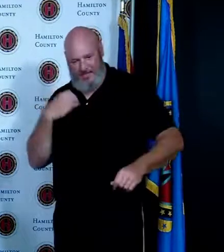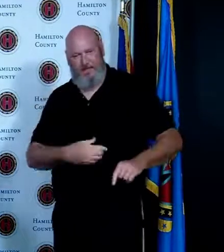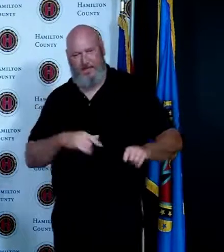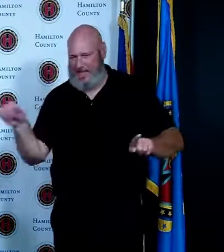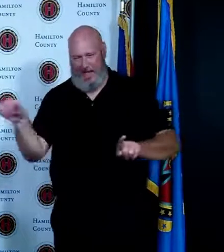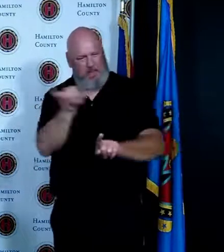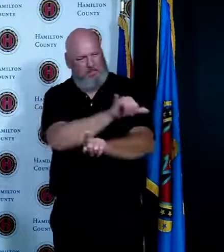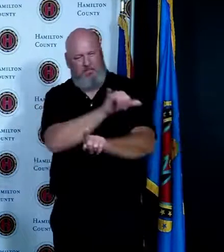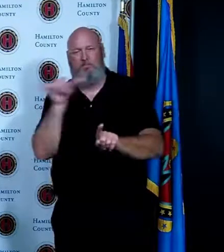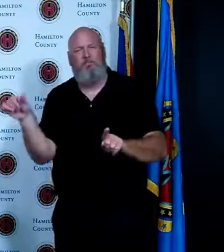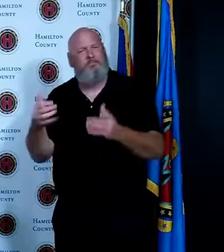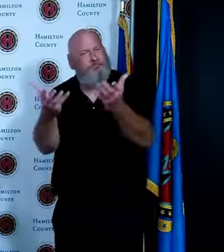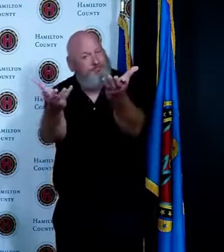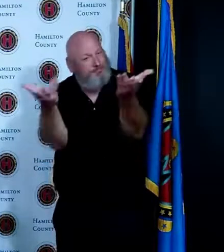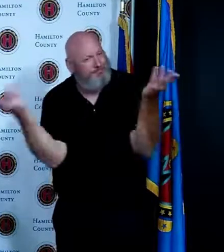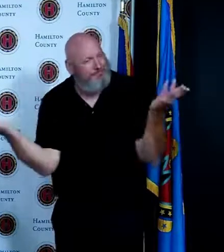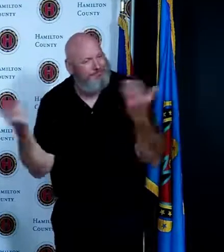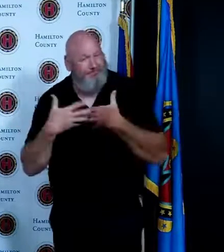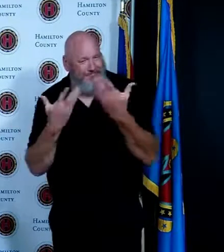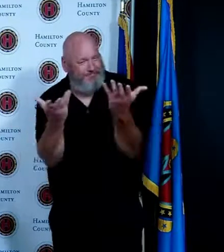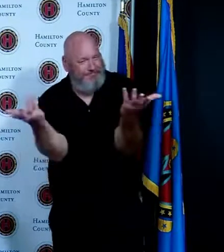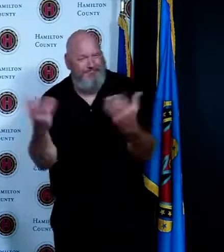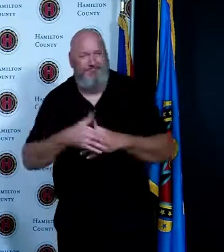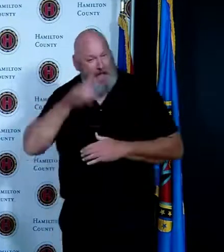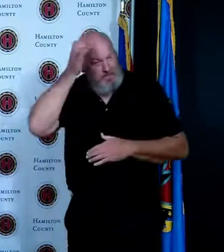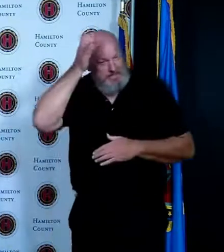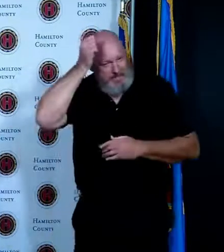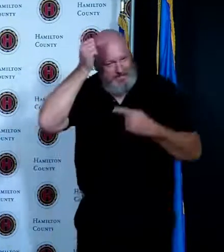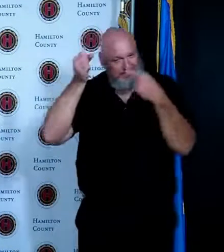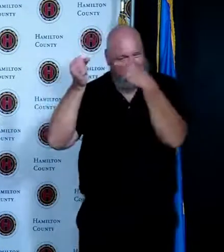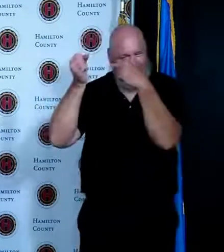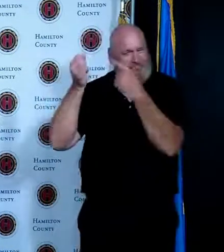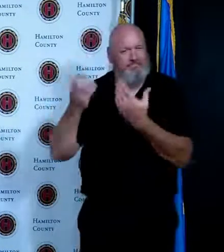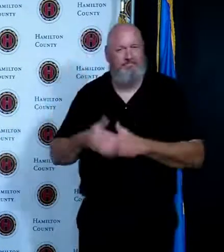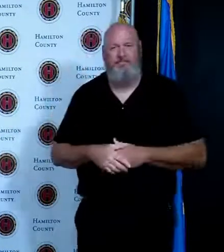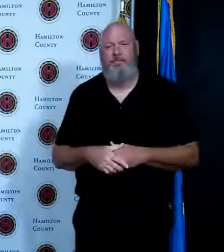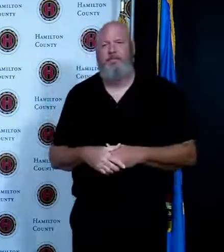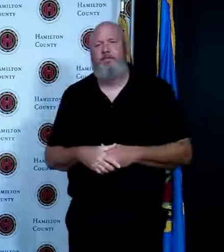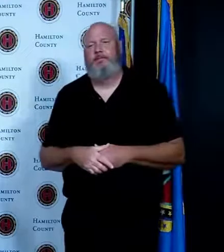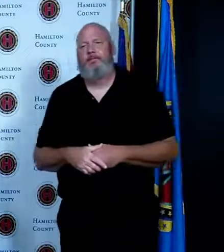working to help educate and to make that the new make mask wearing the new normal